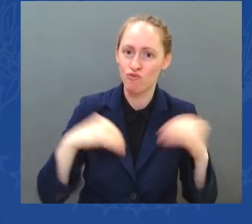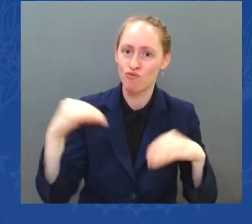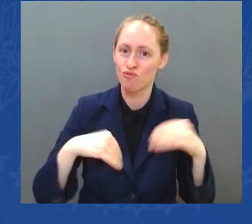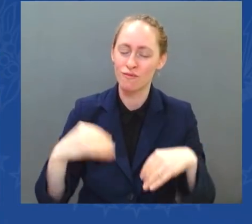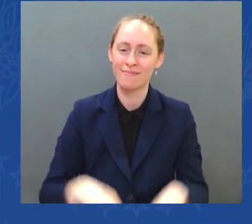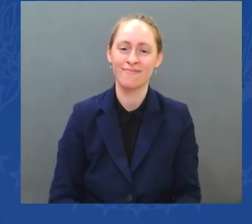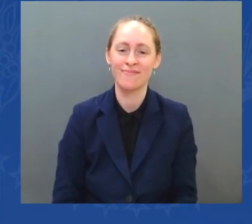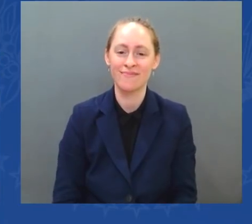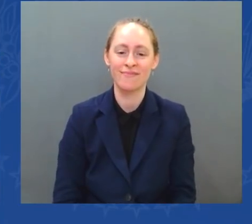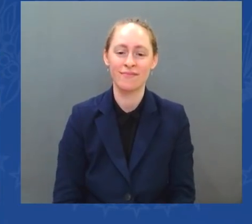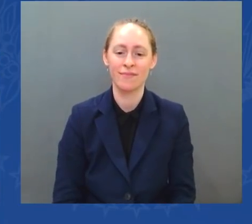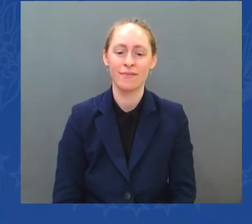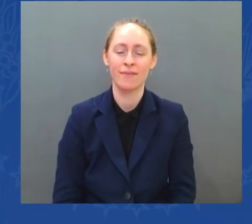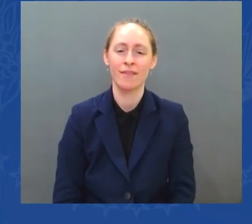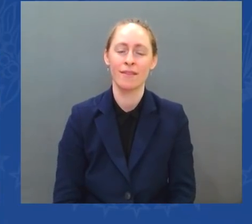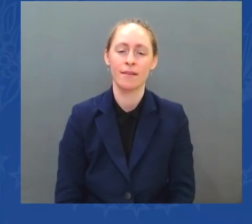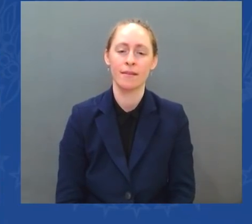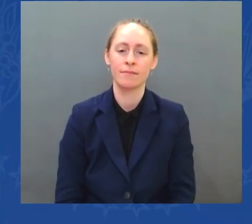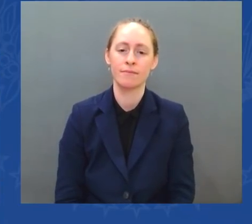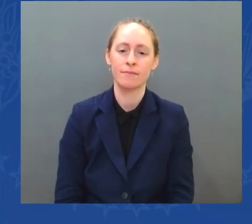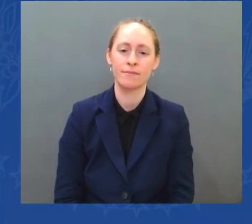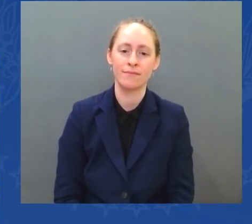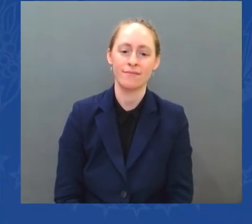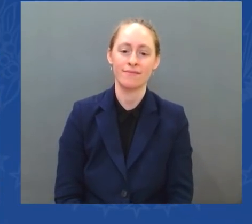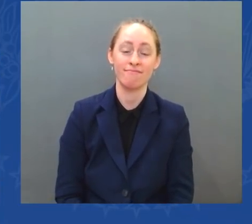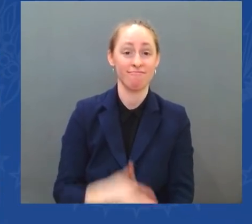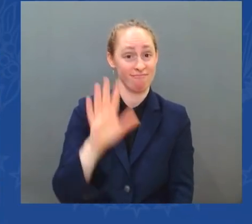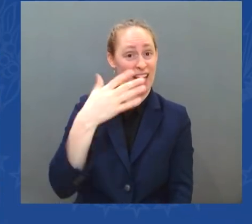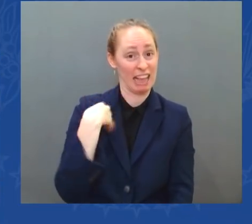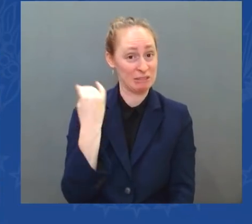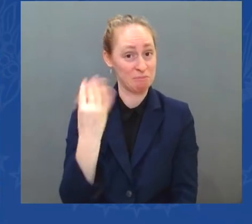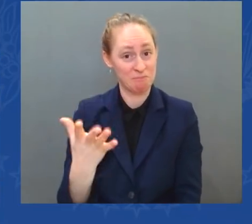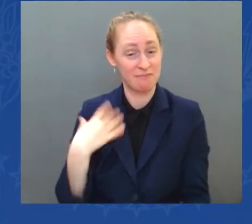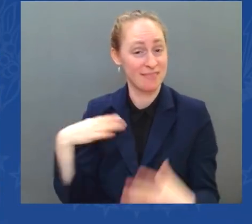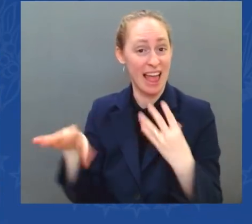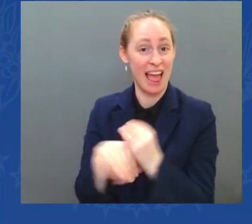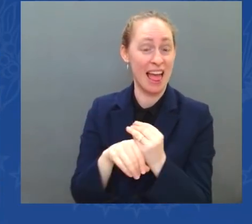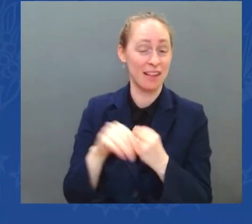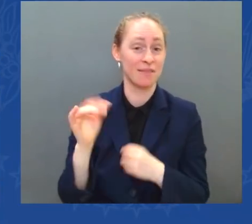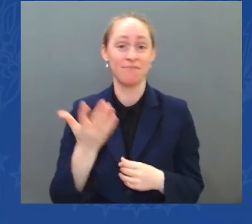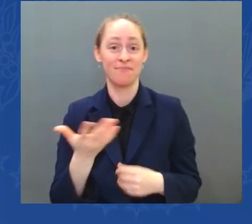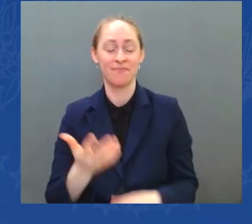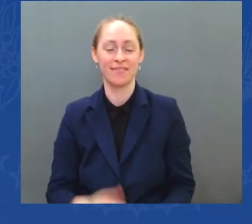By the way, you know, it's not just -- there's a lot else happening, if I could divert just a second here.